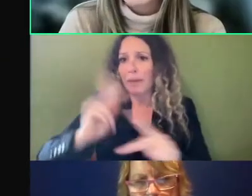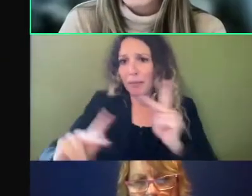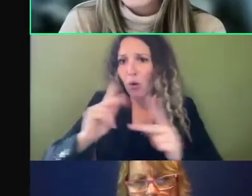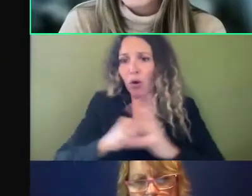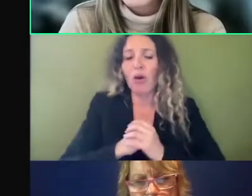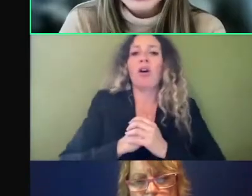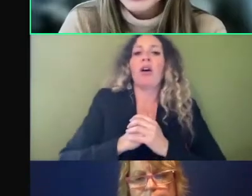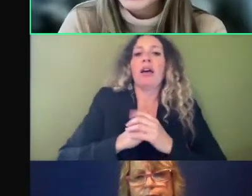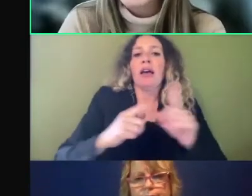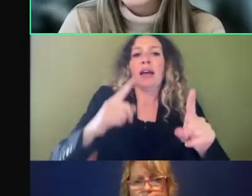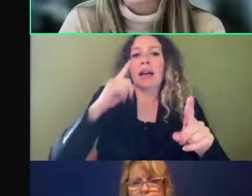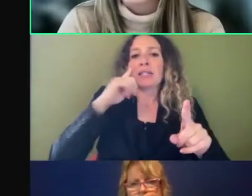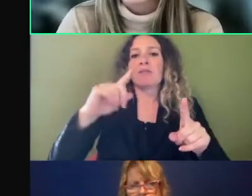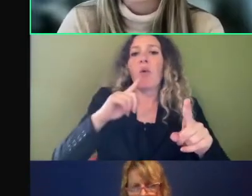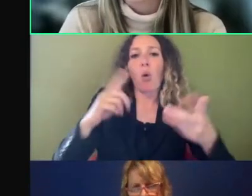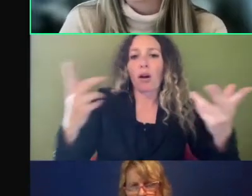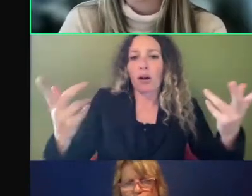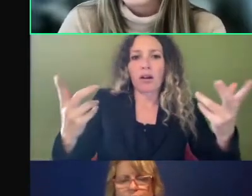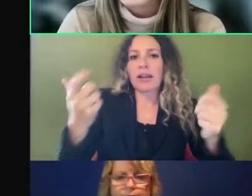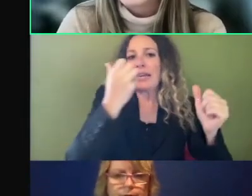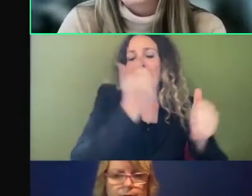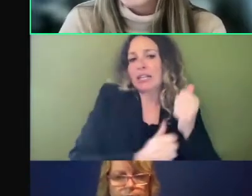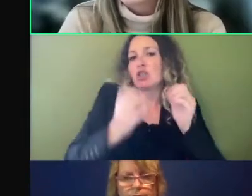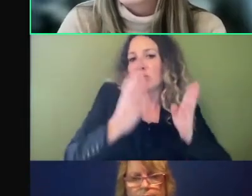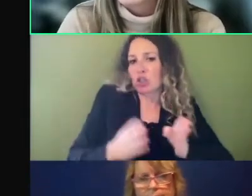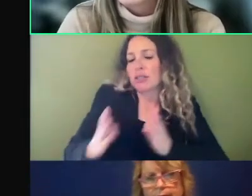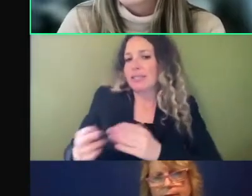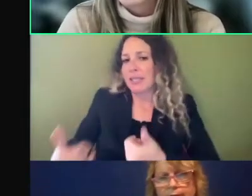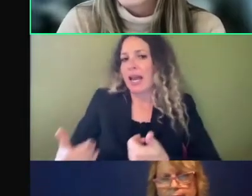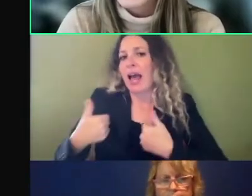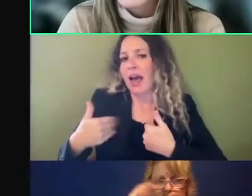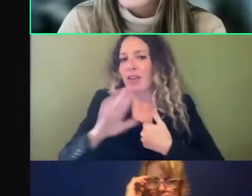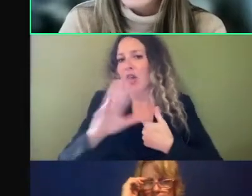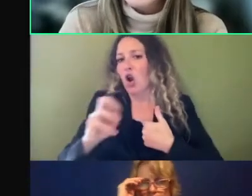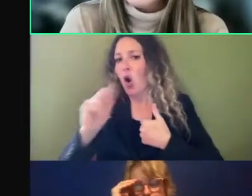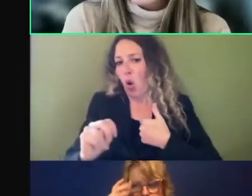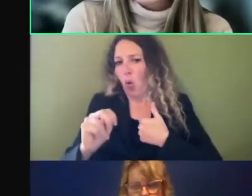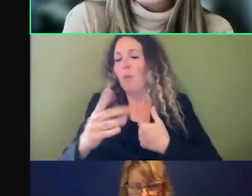population, each individual having their own unique set of preferences and support needs.